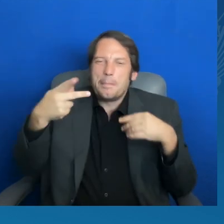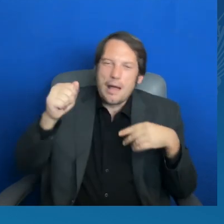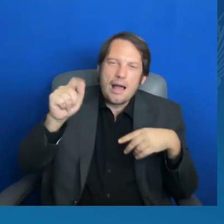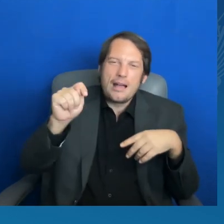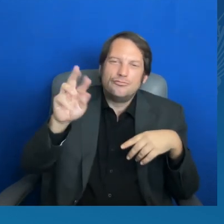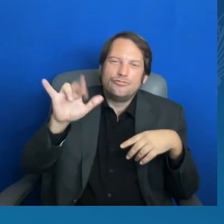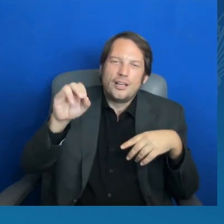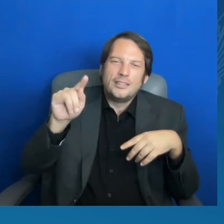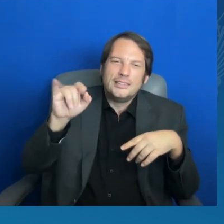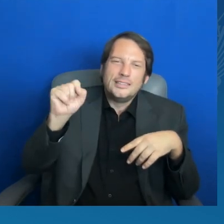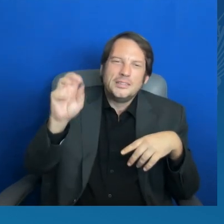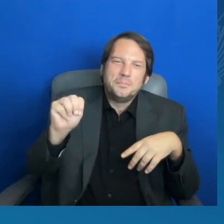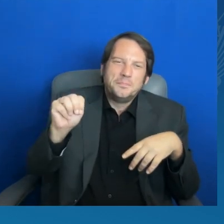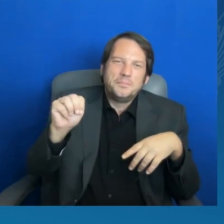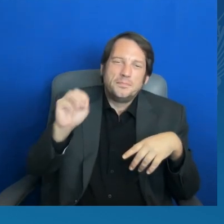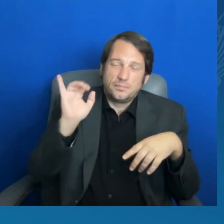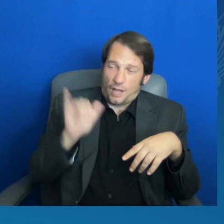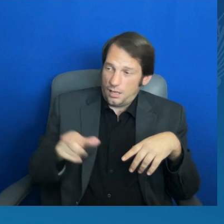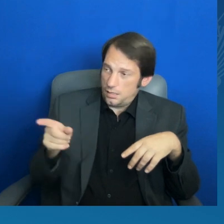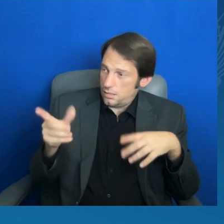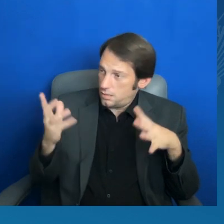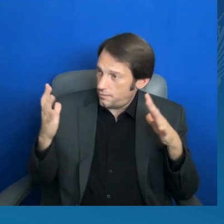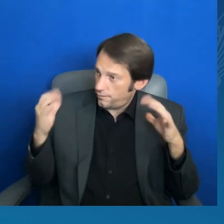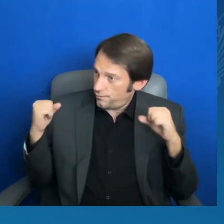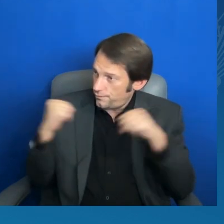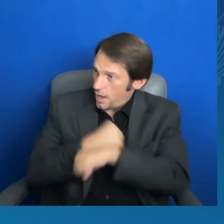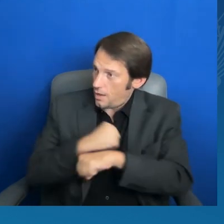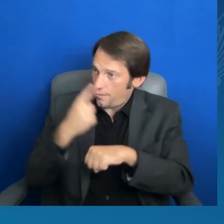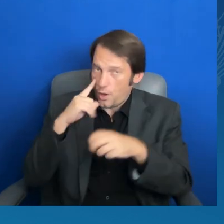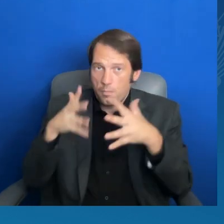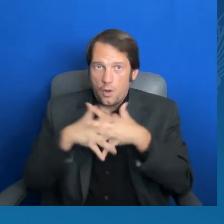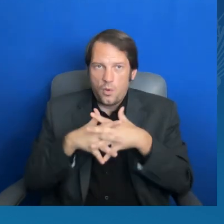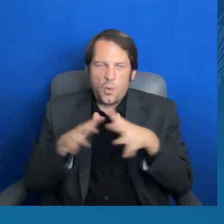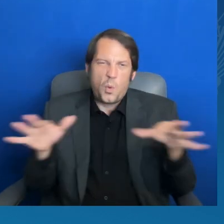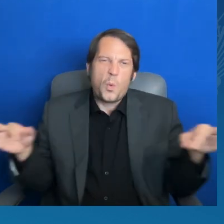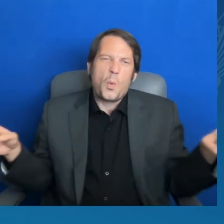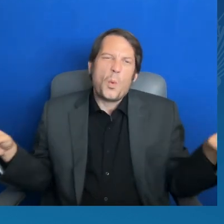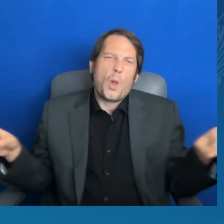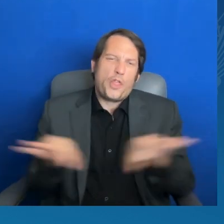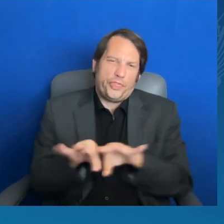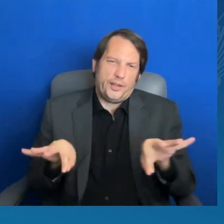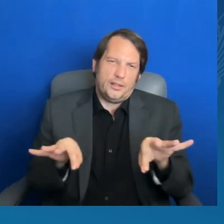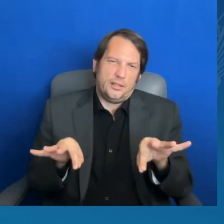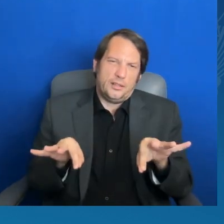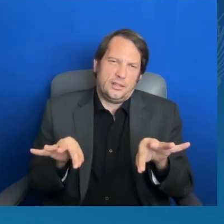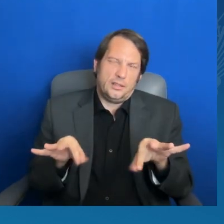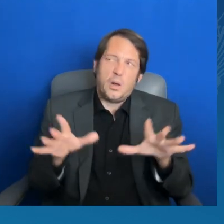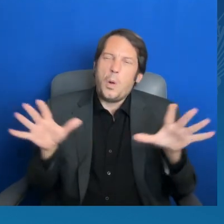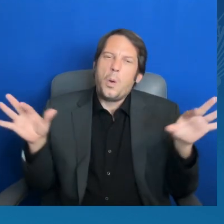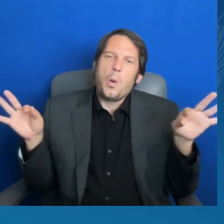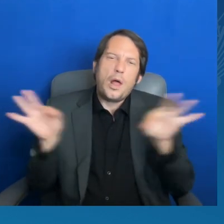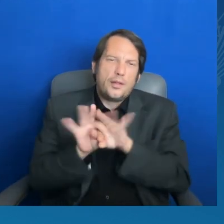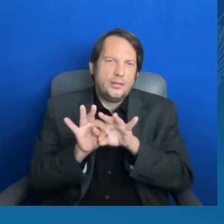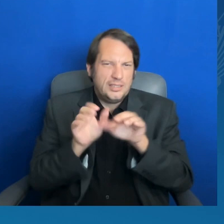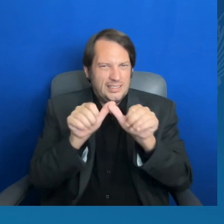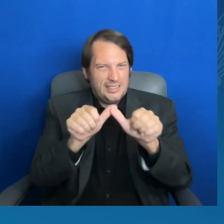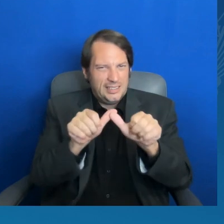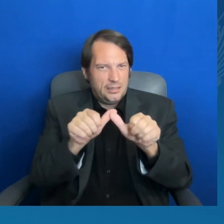to live up to its promise. Right? Ms. Ferrell-Zabala: Well, this is such a meaningful,